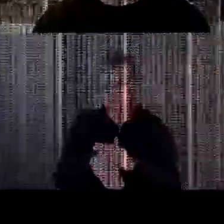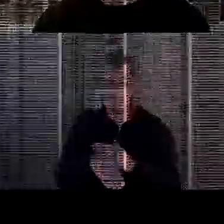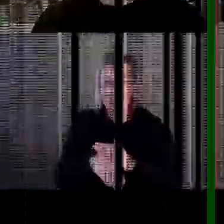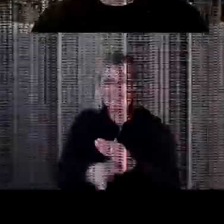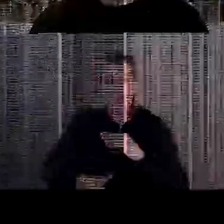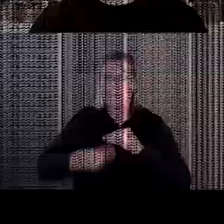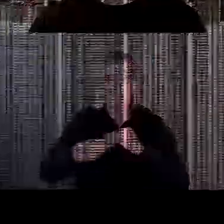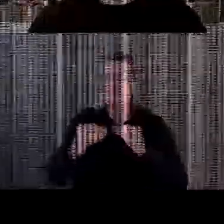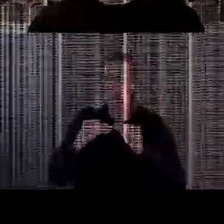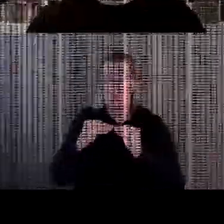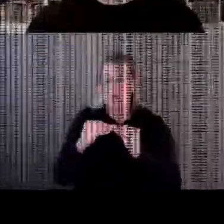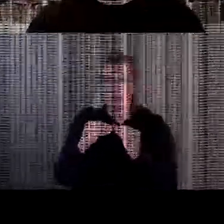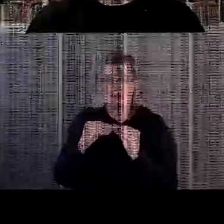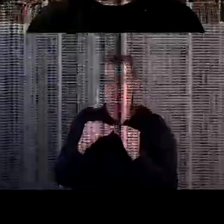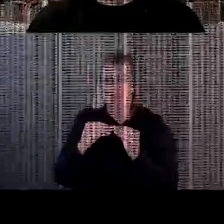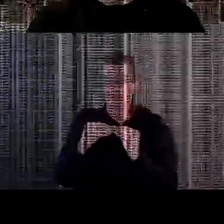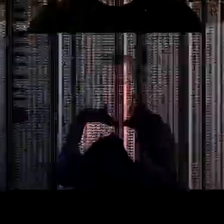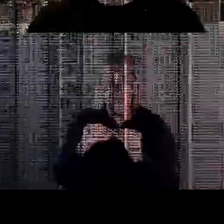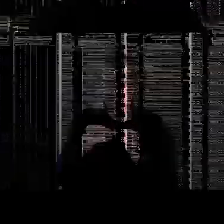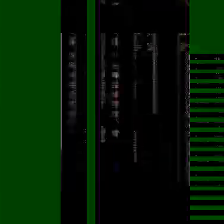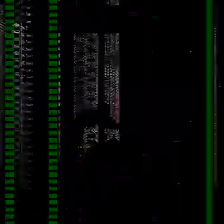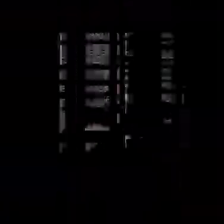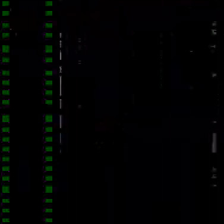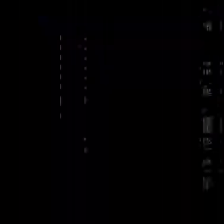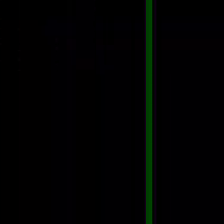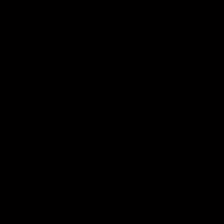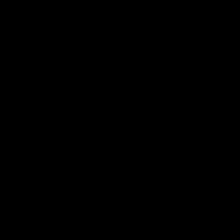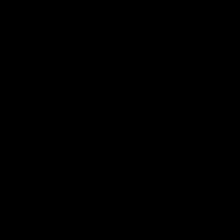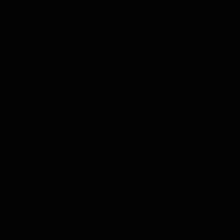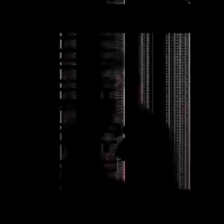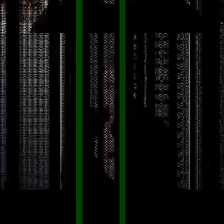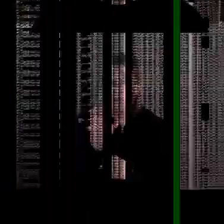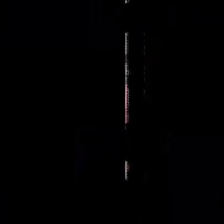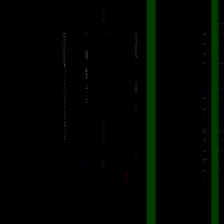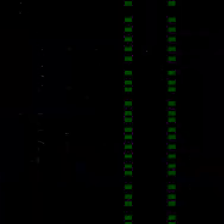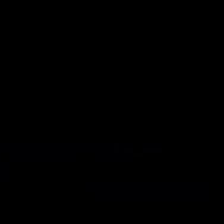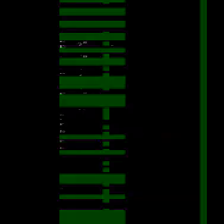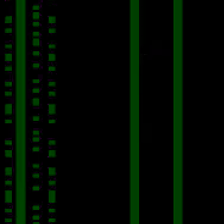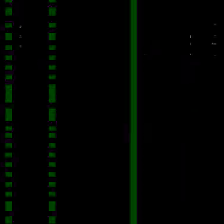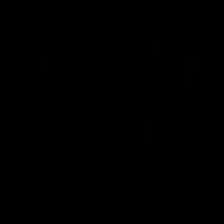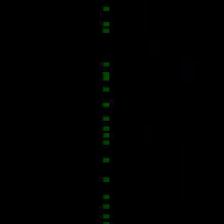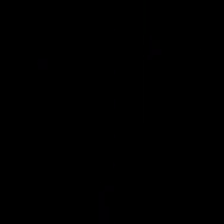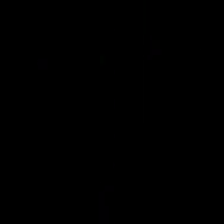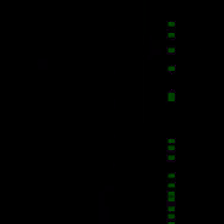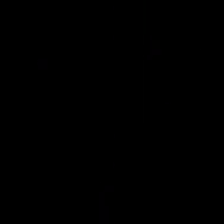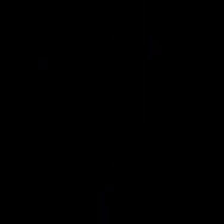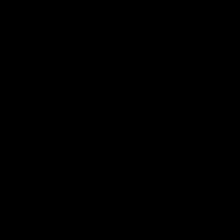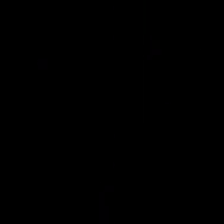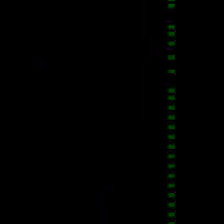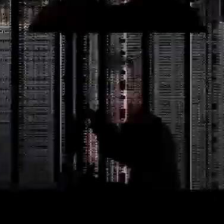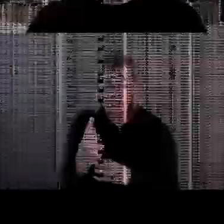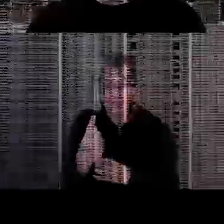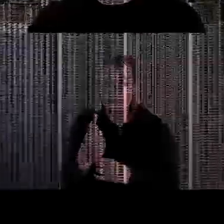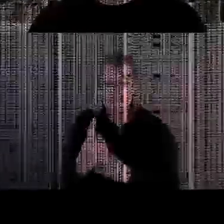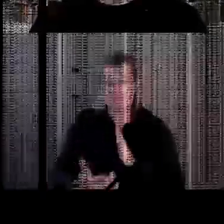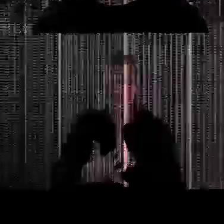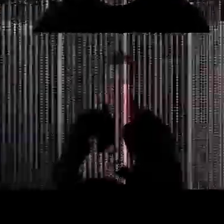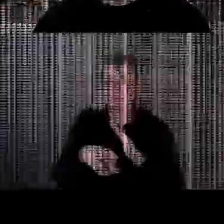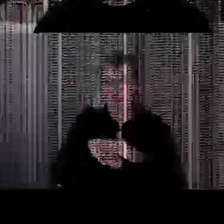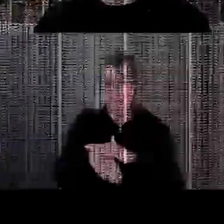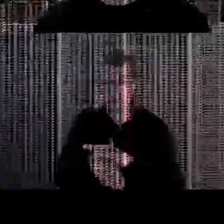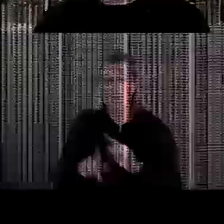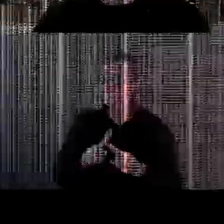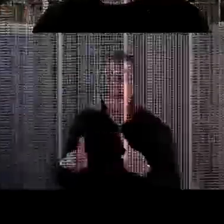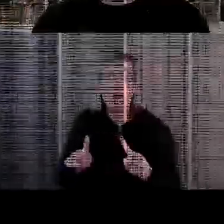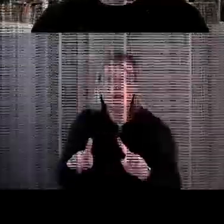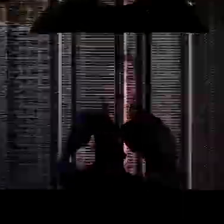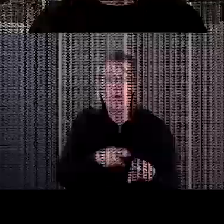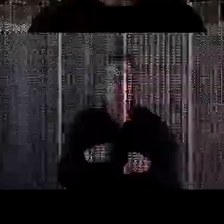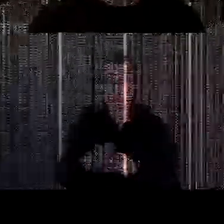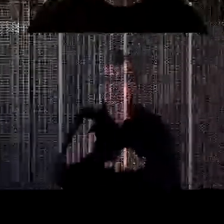make sure that the things we build are not only just technically accessible, but also usable and